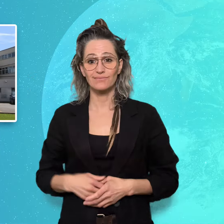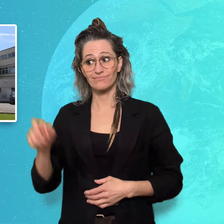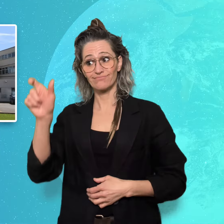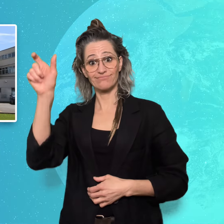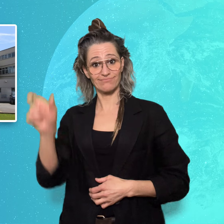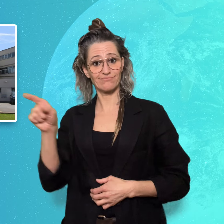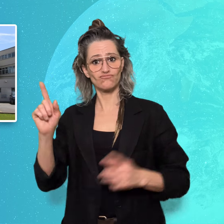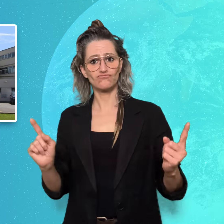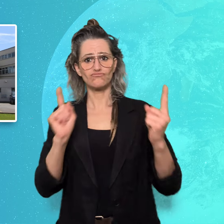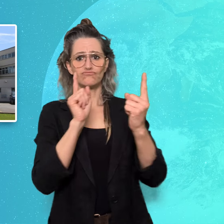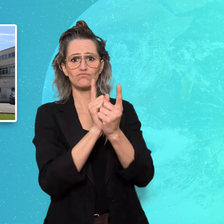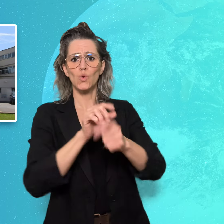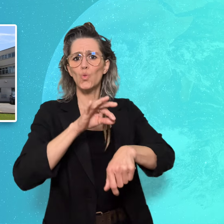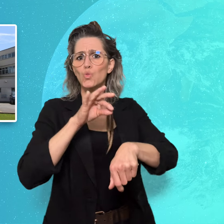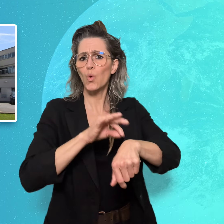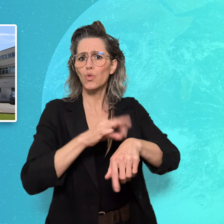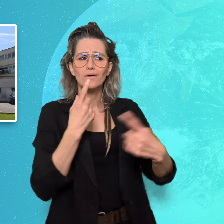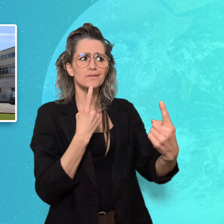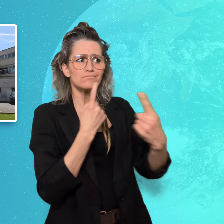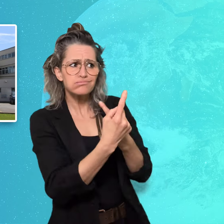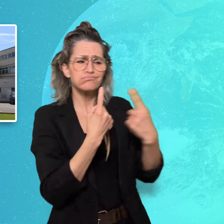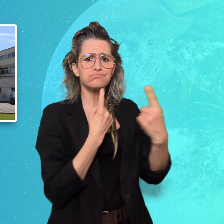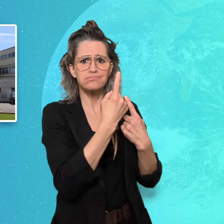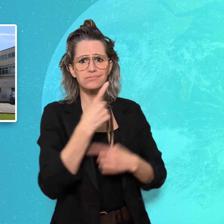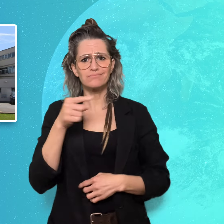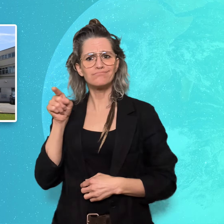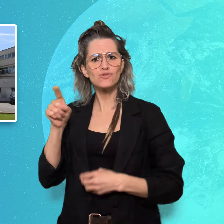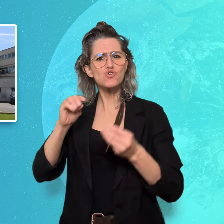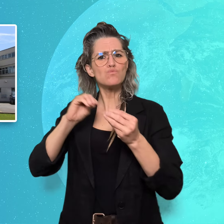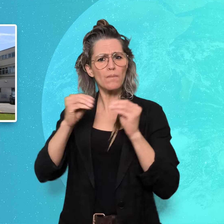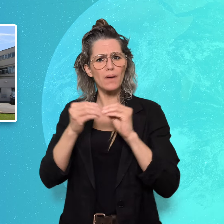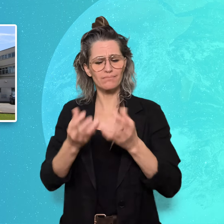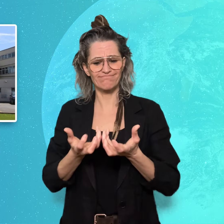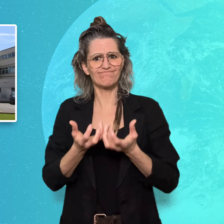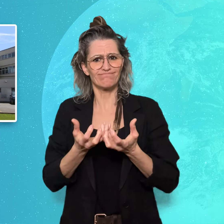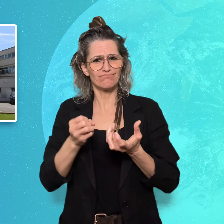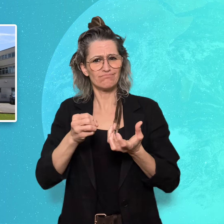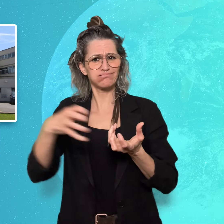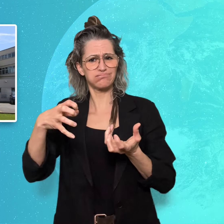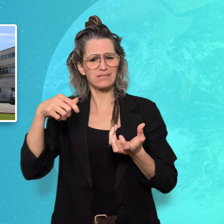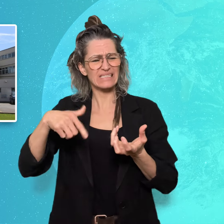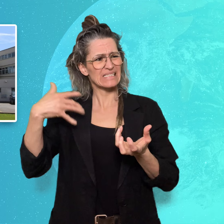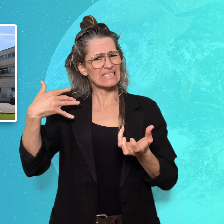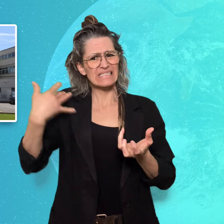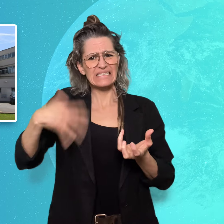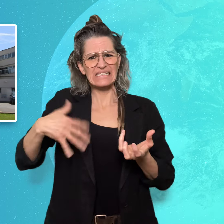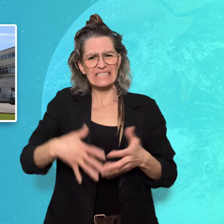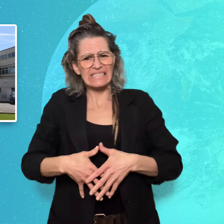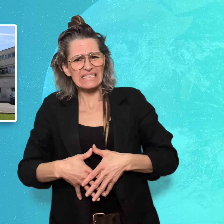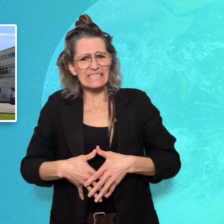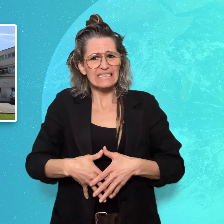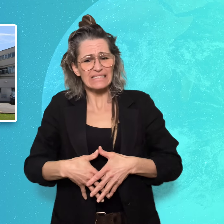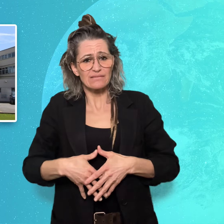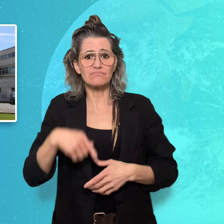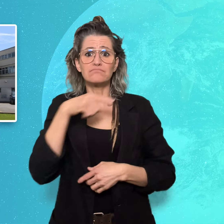During his appointment, Andrew was informed that removing his testicle